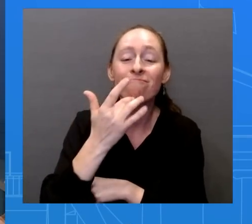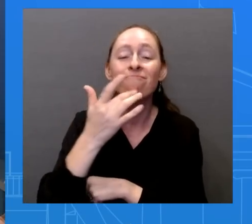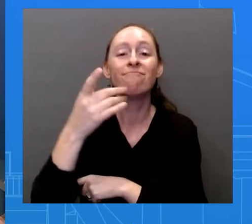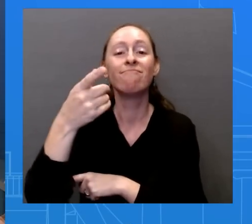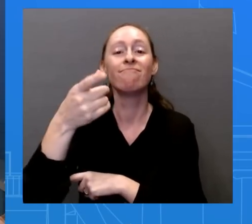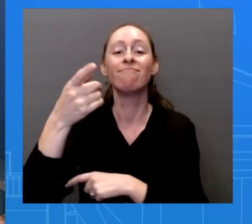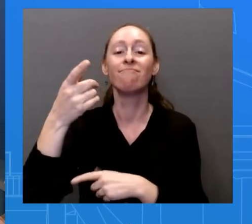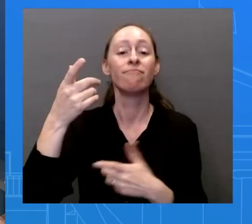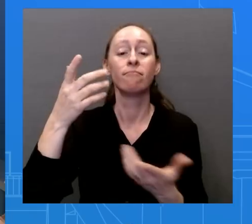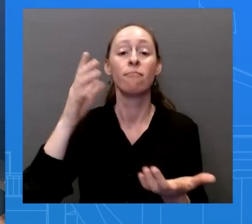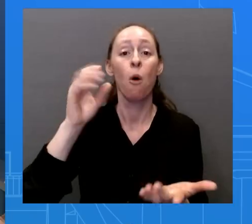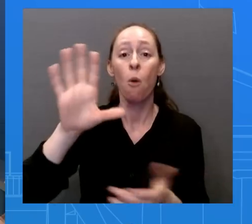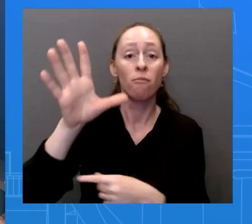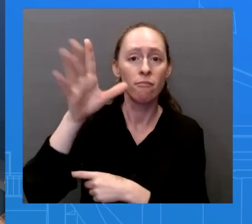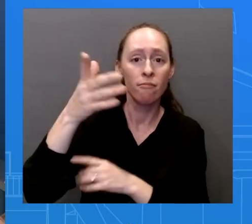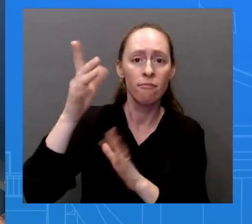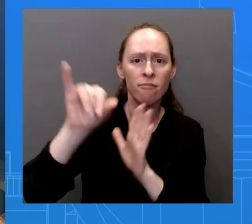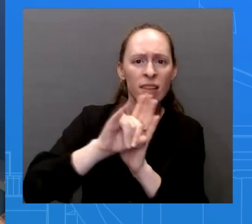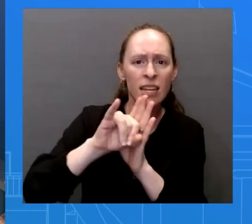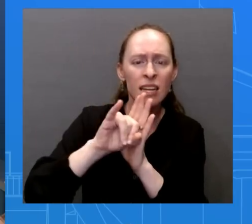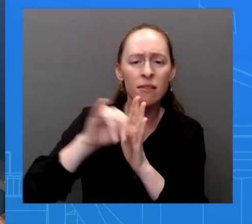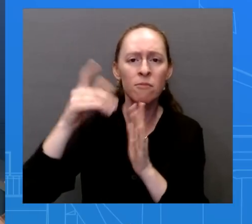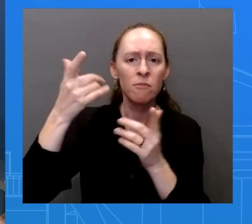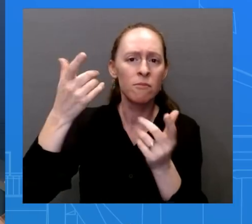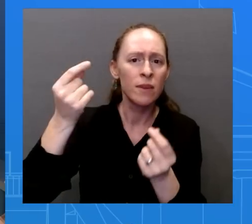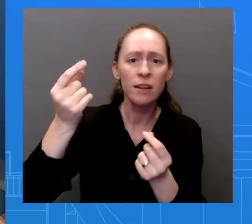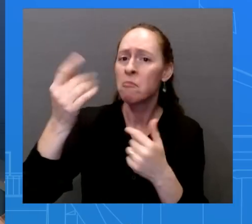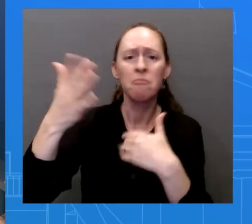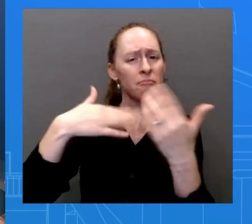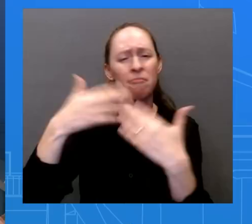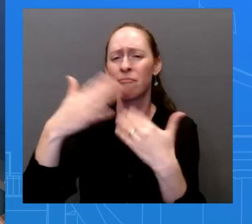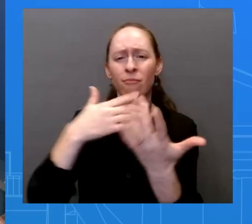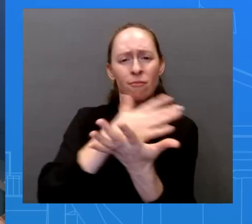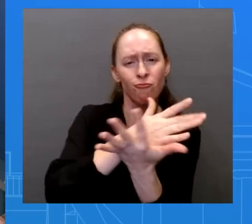particularly as we continue to see a wave of anti-LGBTQ